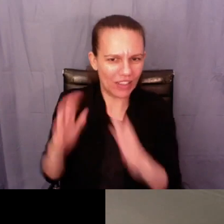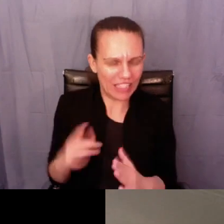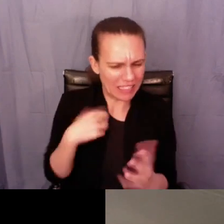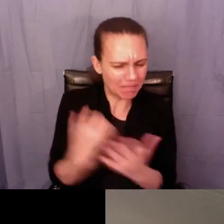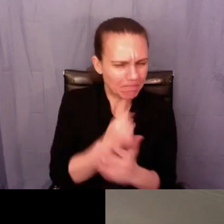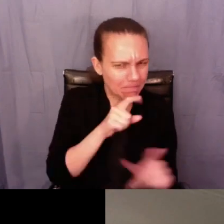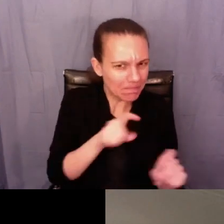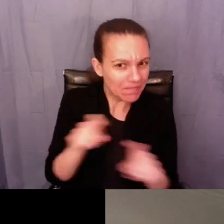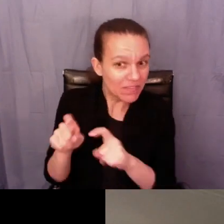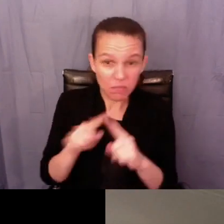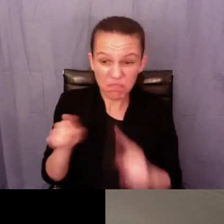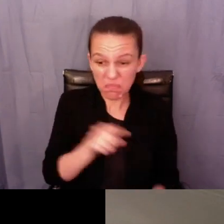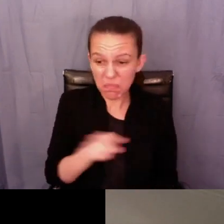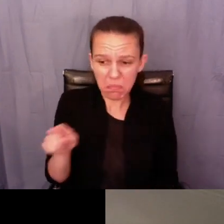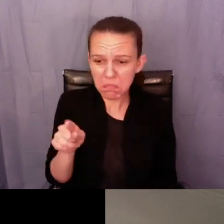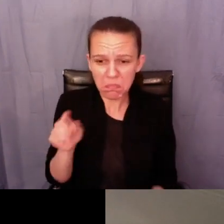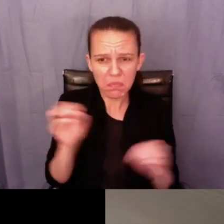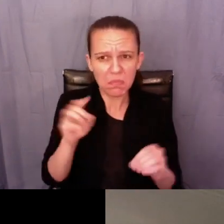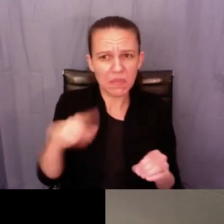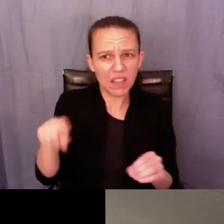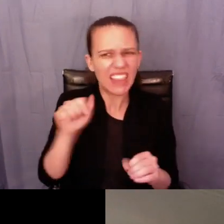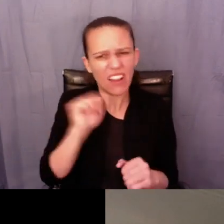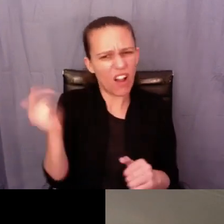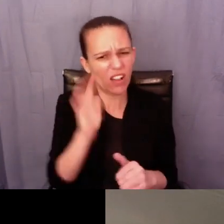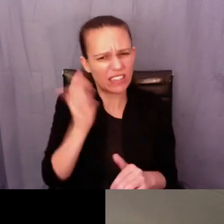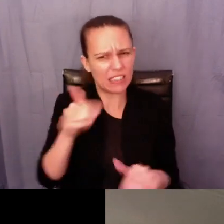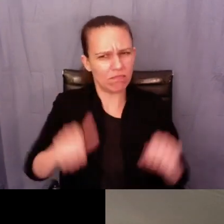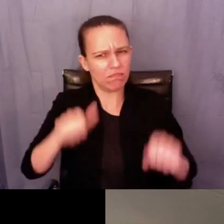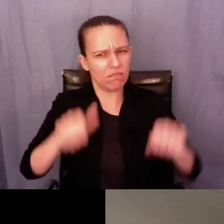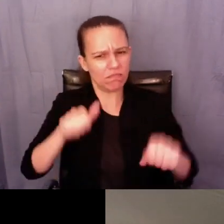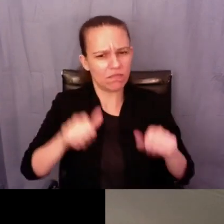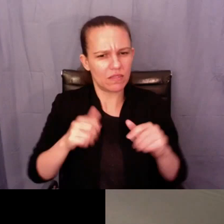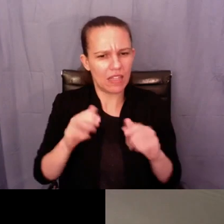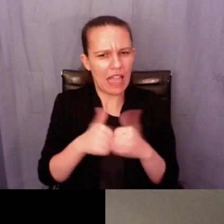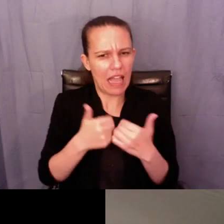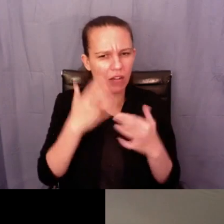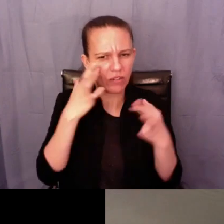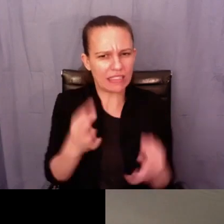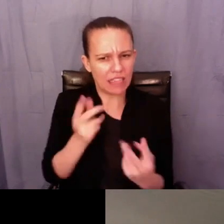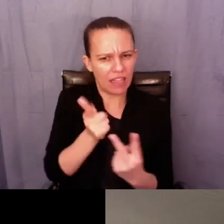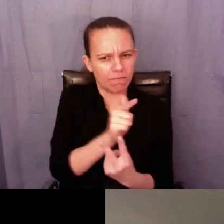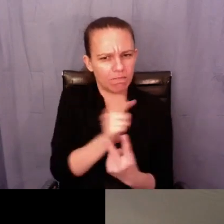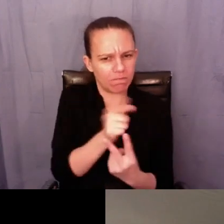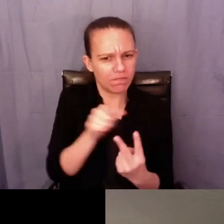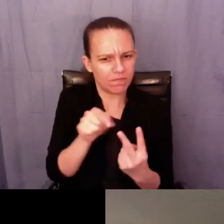Nobody was just sure how it worked. They are -- I think people normally are not conscious